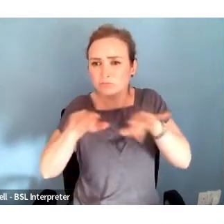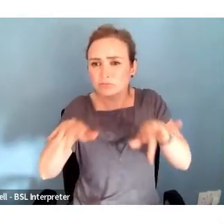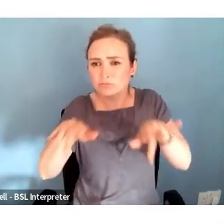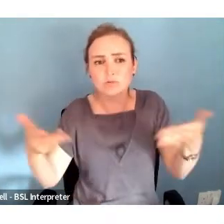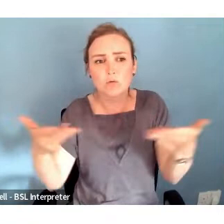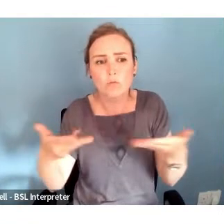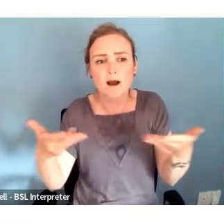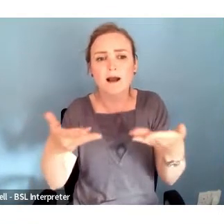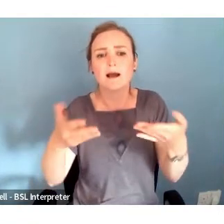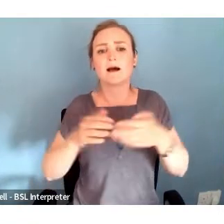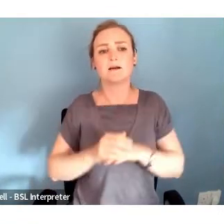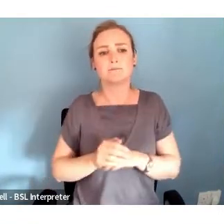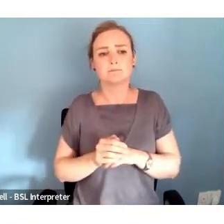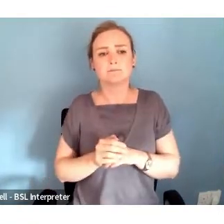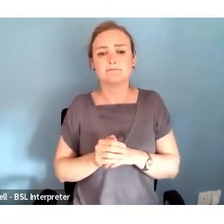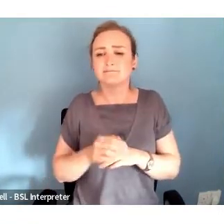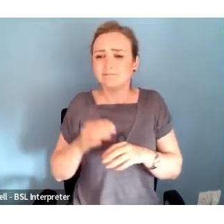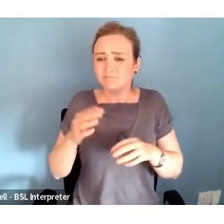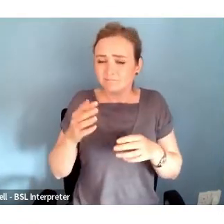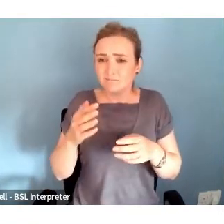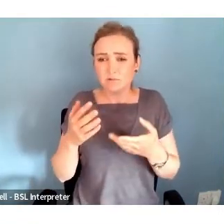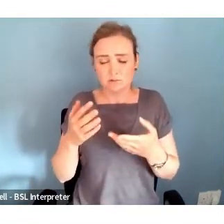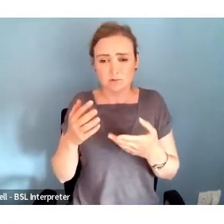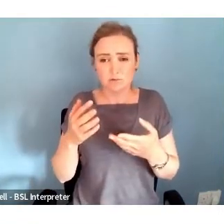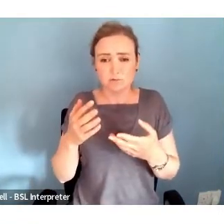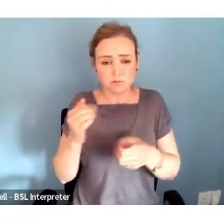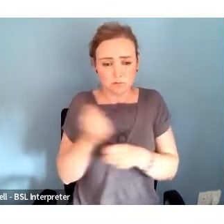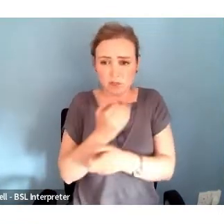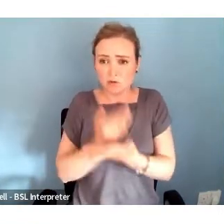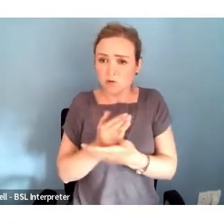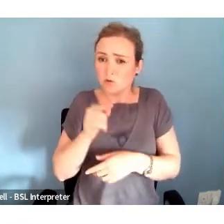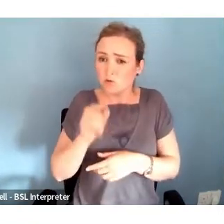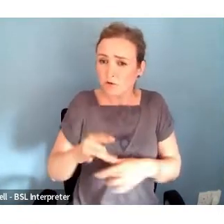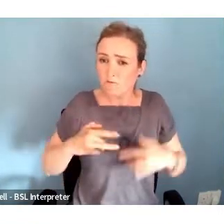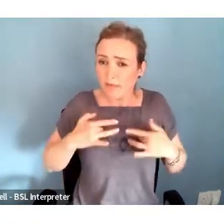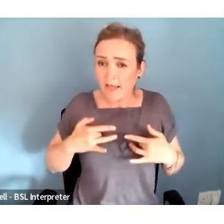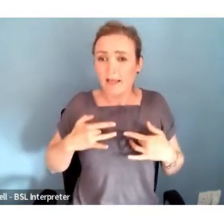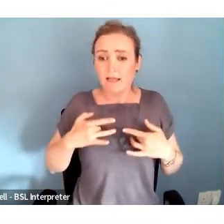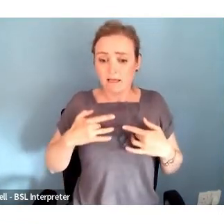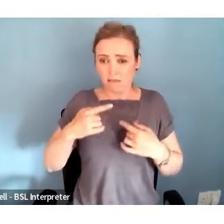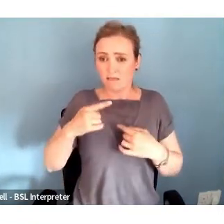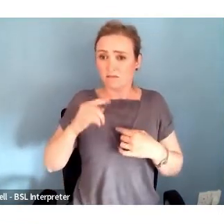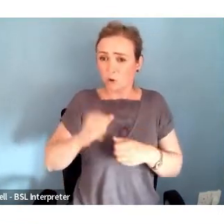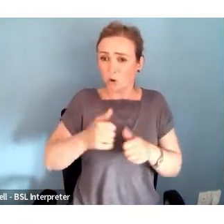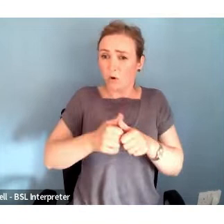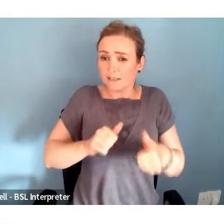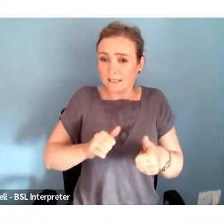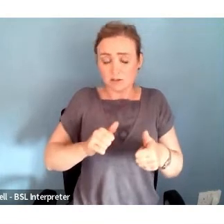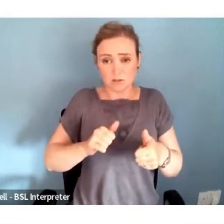employer of choice. And so I just wanted to ask, although I have just shown you the answer